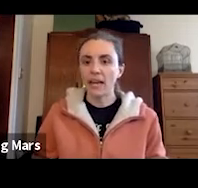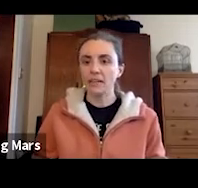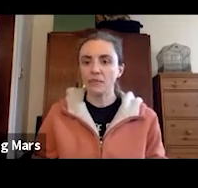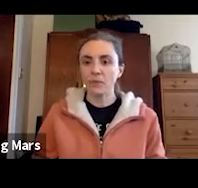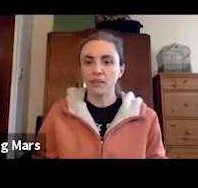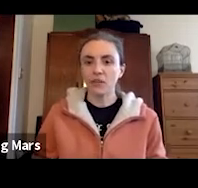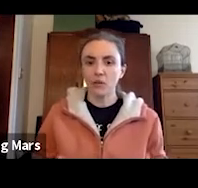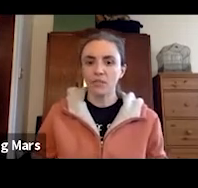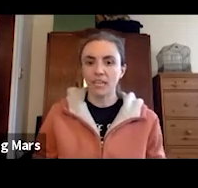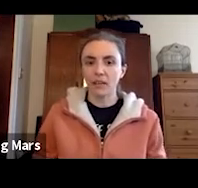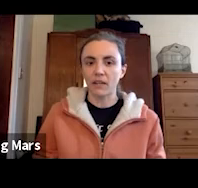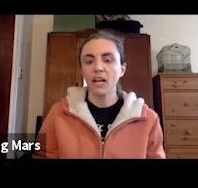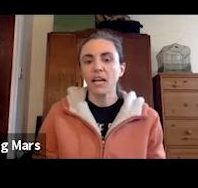and we could all grow together.